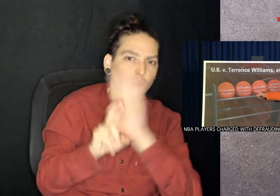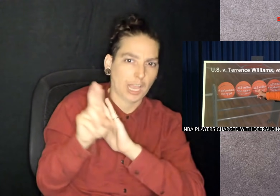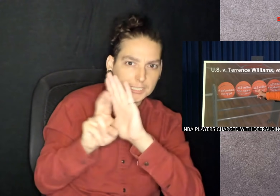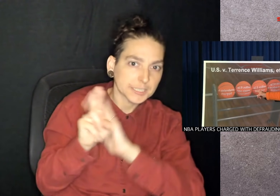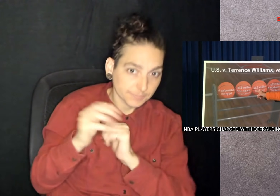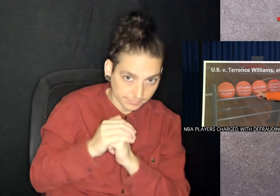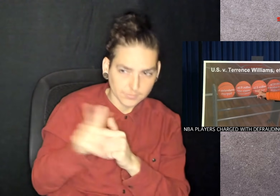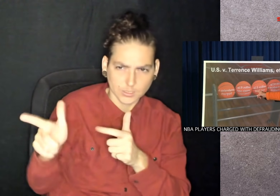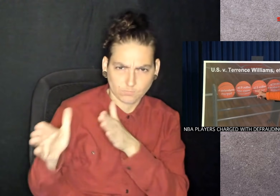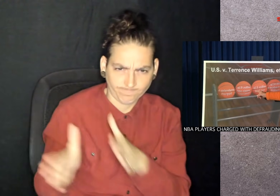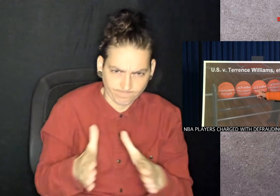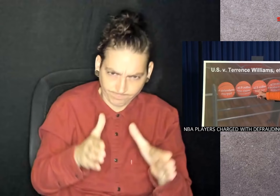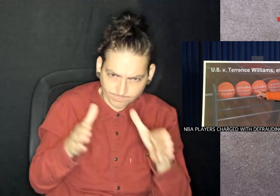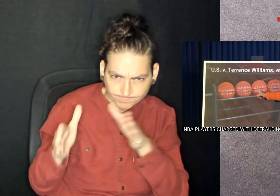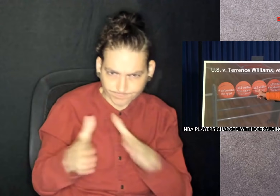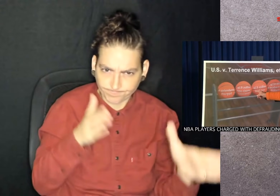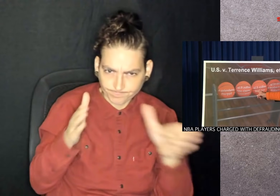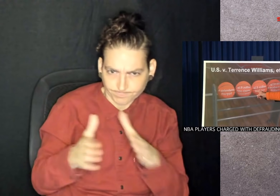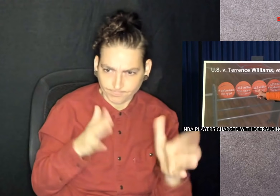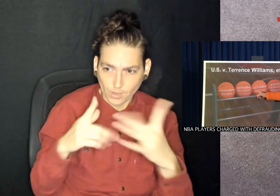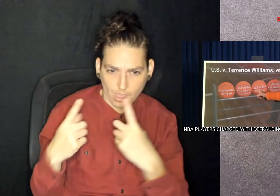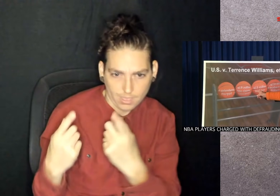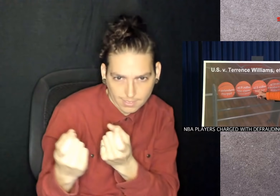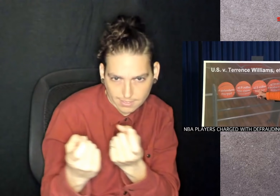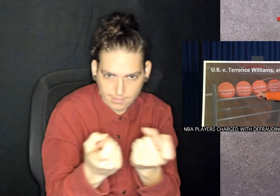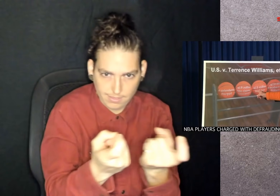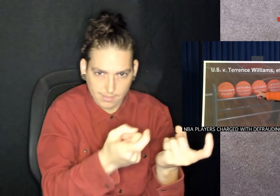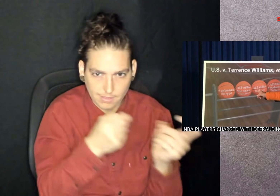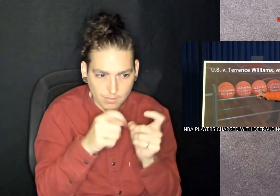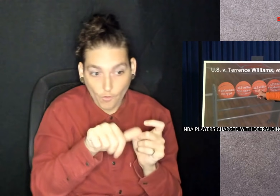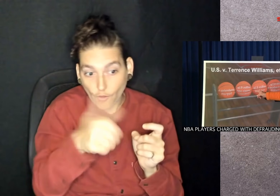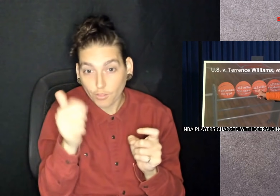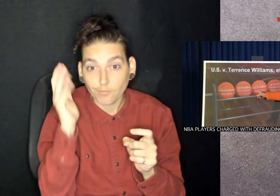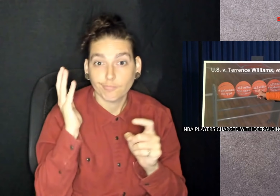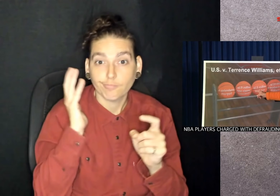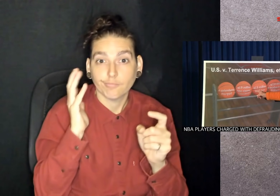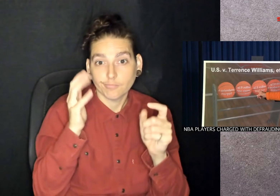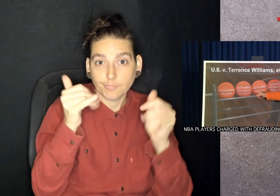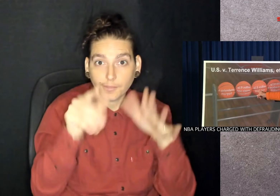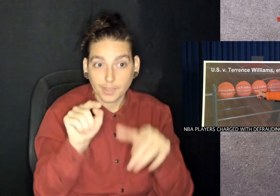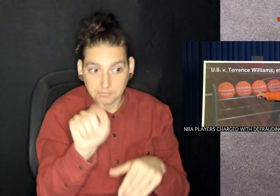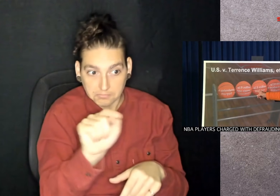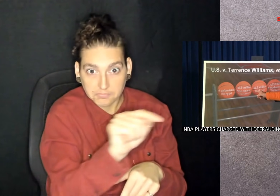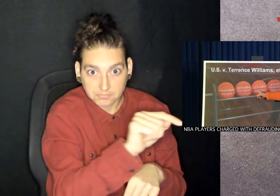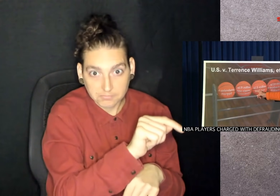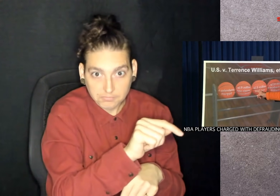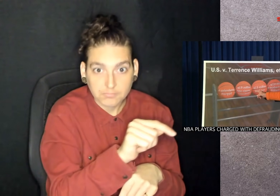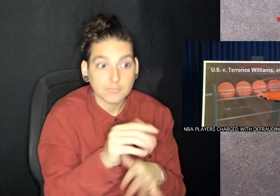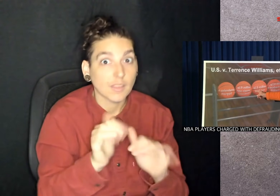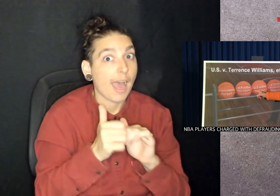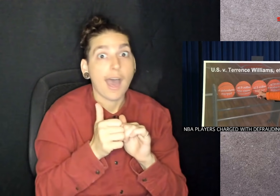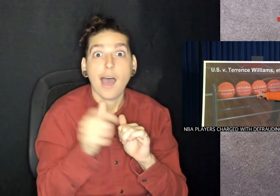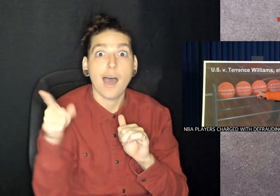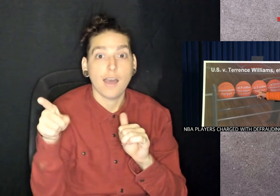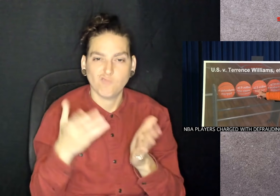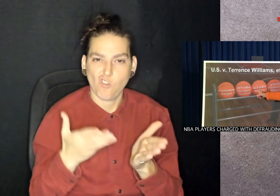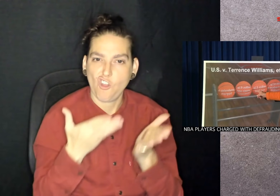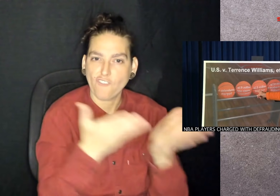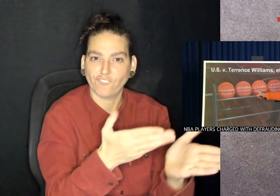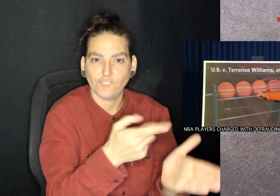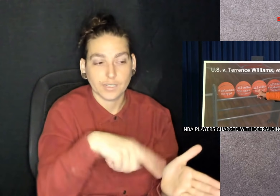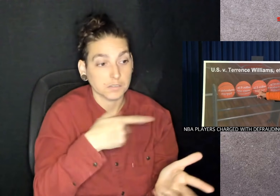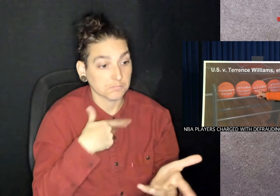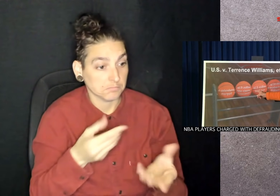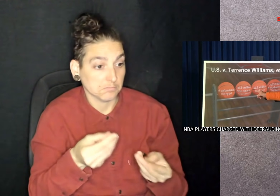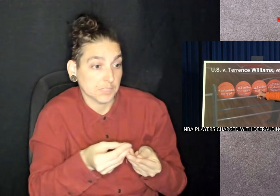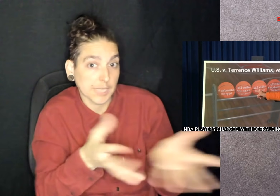and the Houston Rockets orchestrated the scheme and recruited other former players by offering